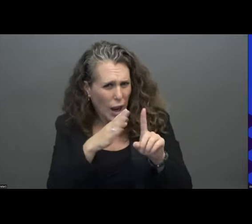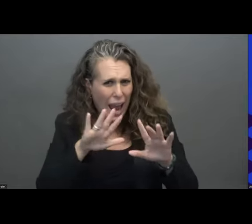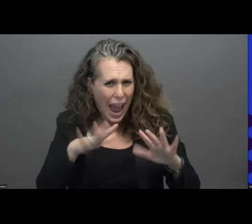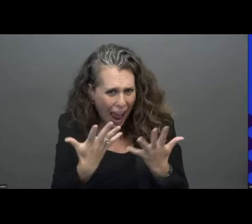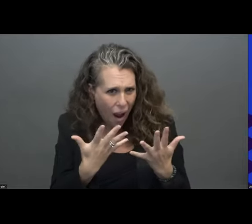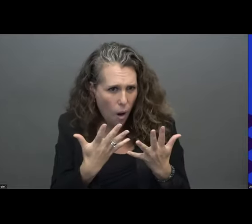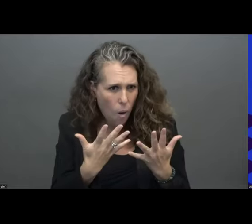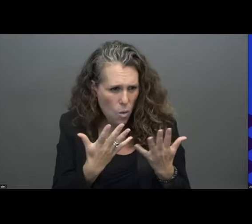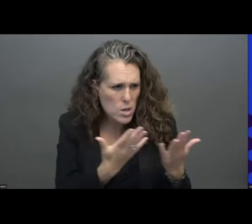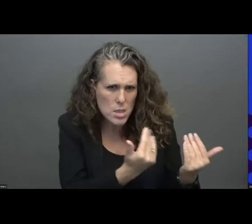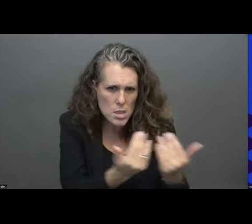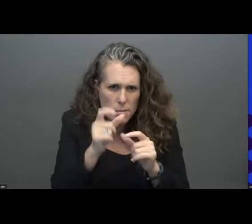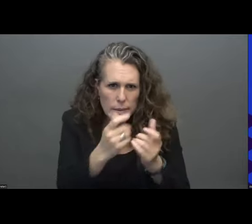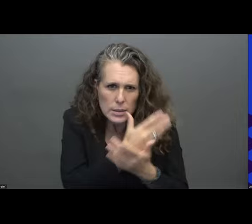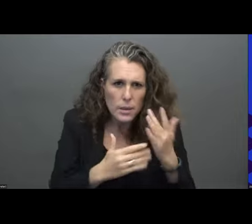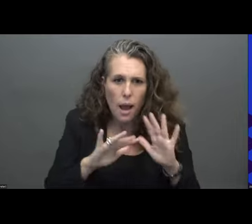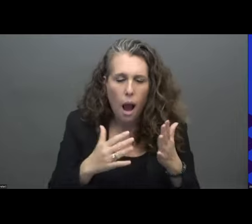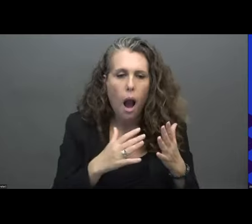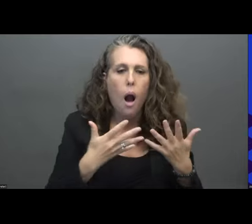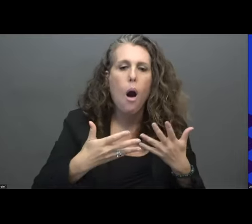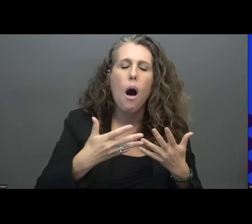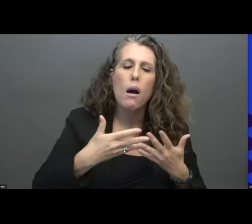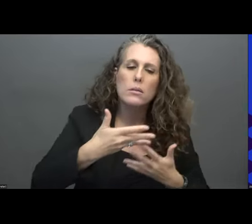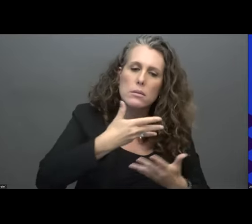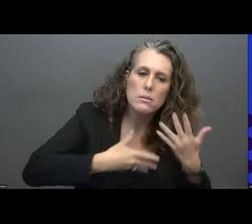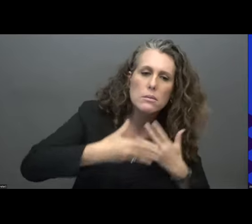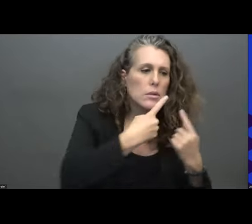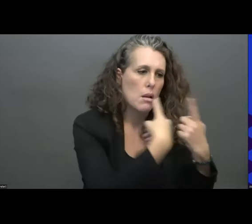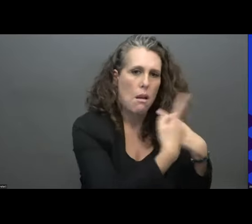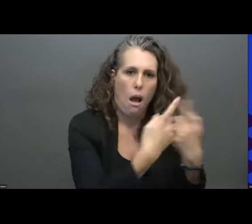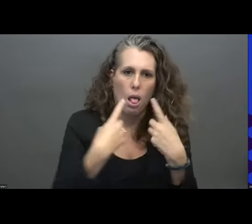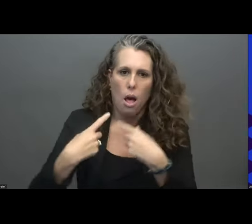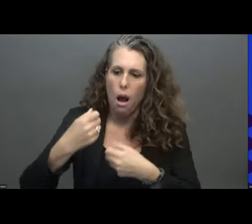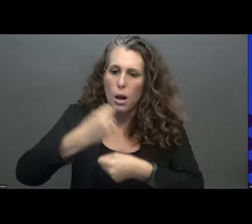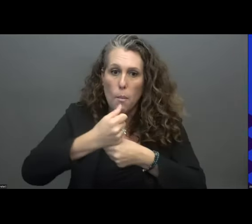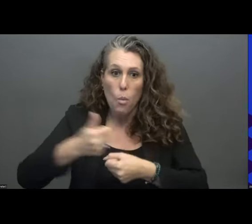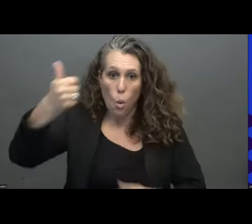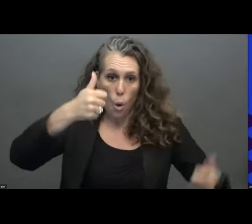16:05:33 So social dialogue, the dialogue between employers workers and governments.